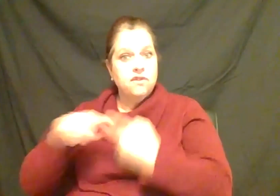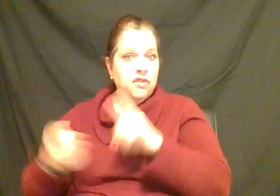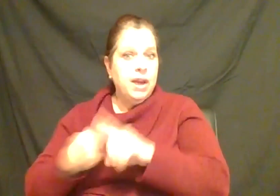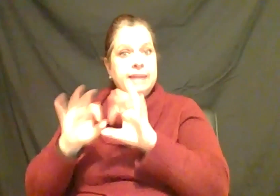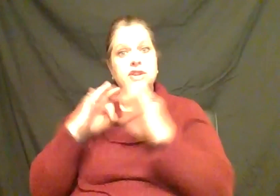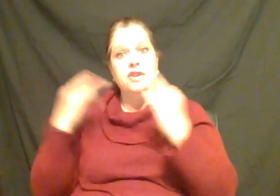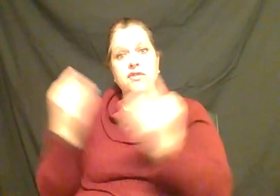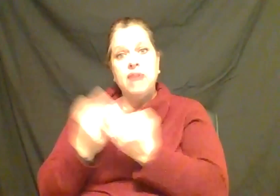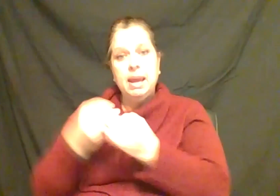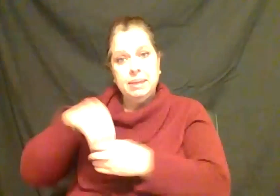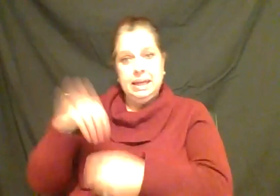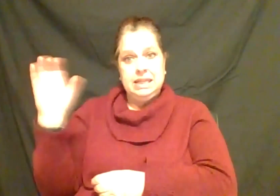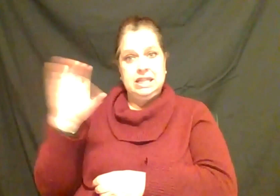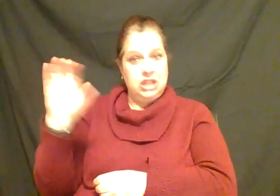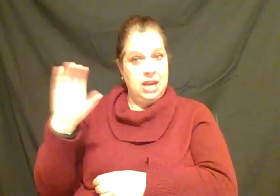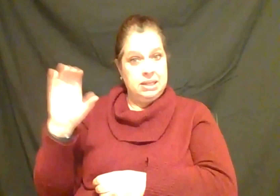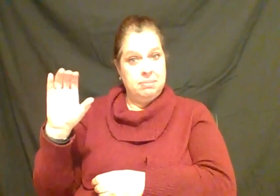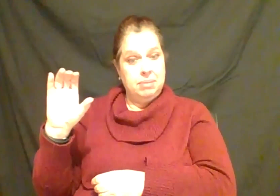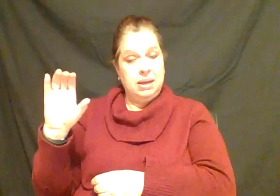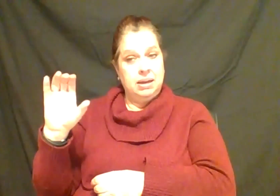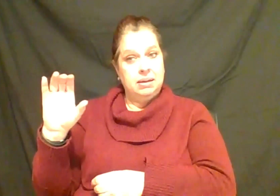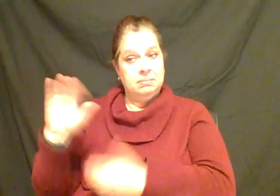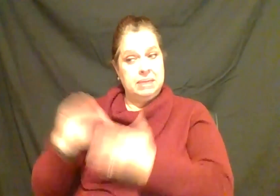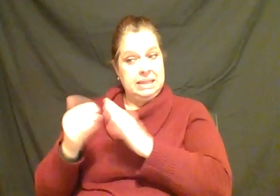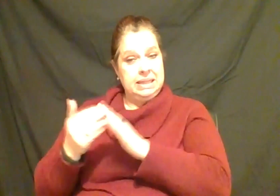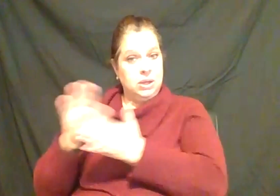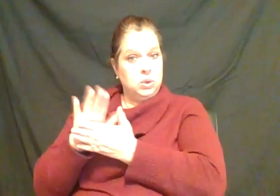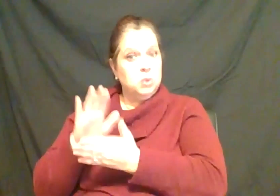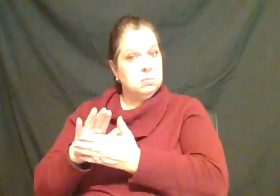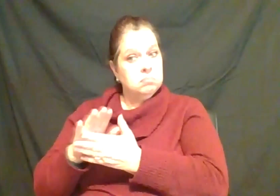chesapeake city school division you can certainly communicate with them to see how it's going with